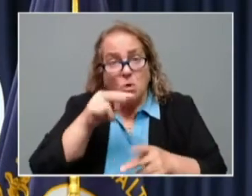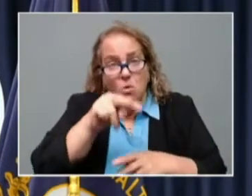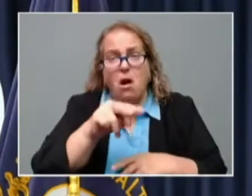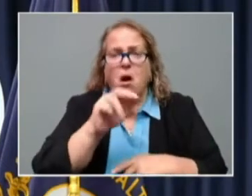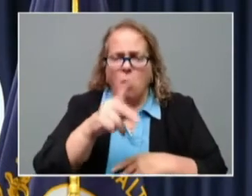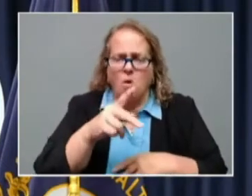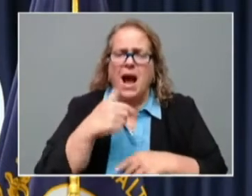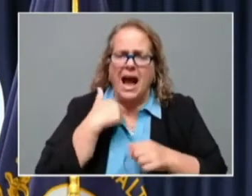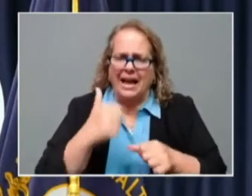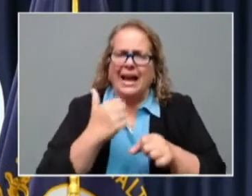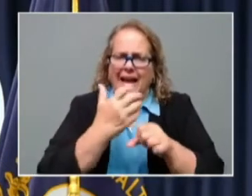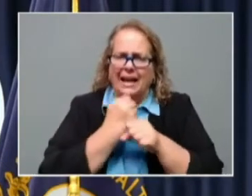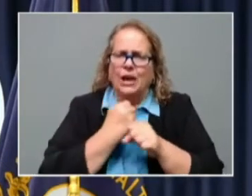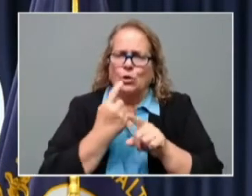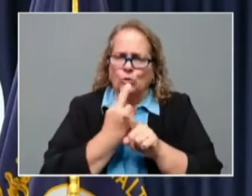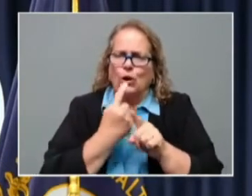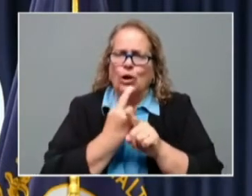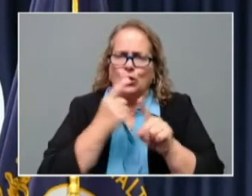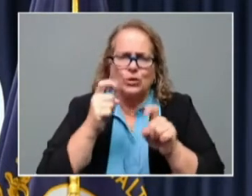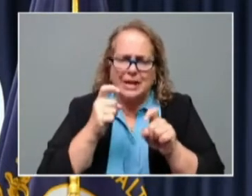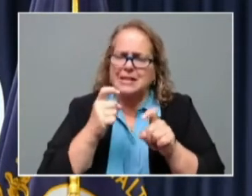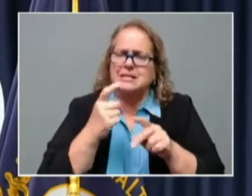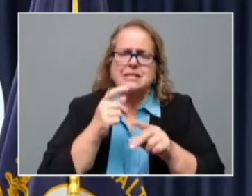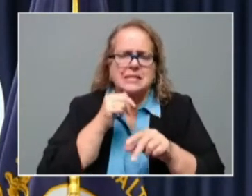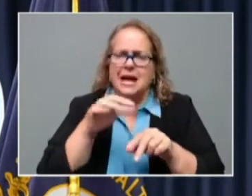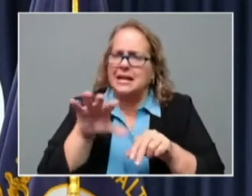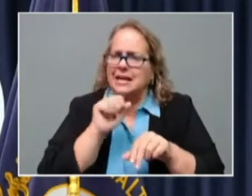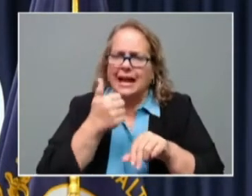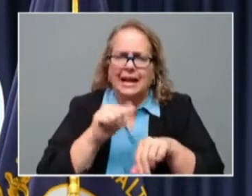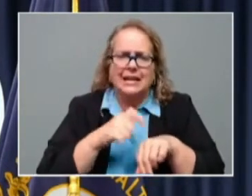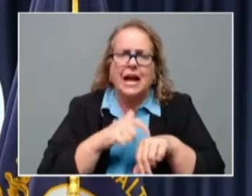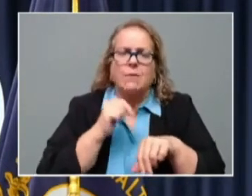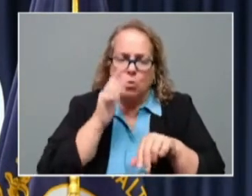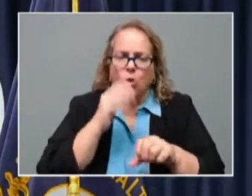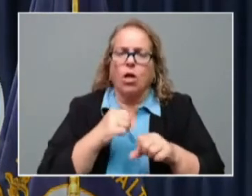doesn't take any time and it will help protect me and my family. So with the